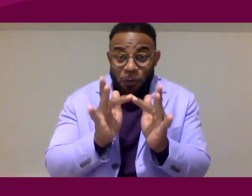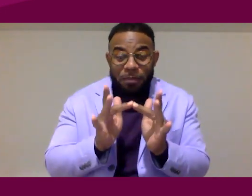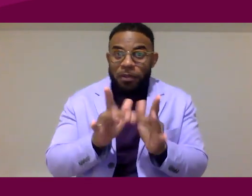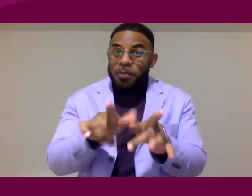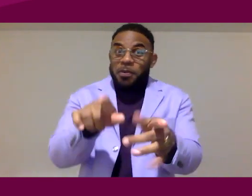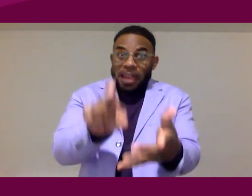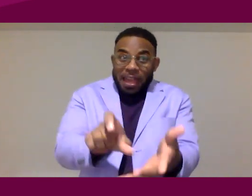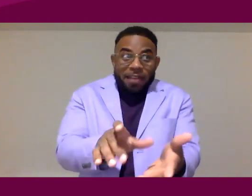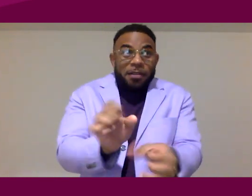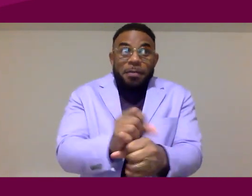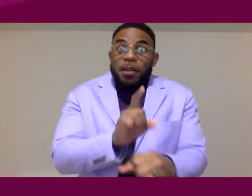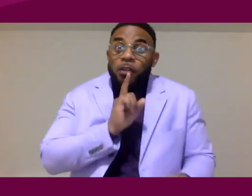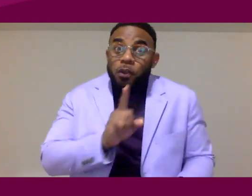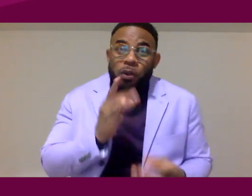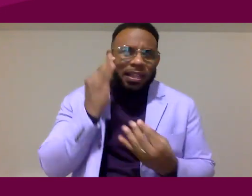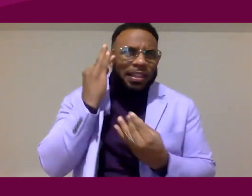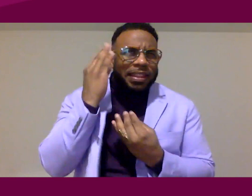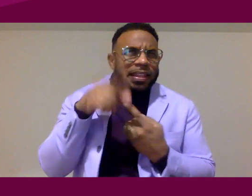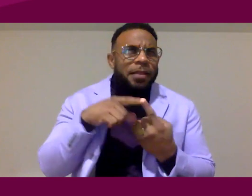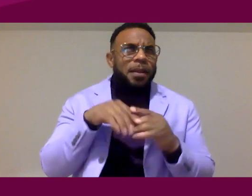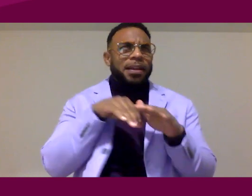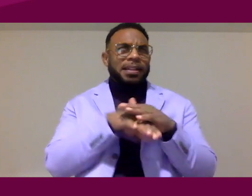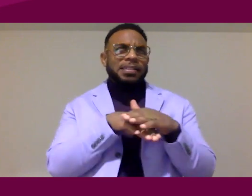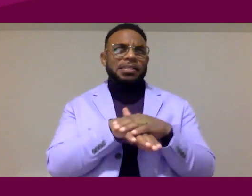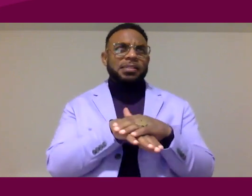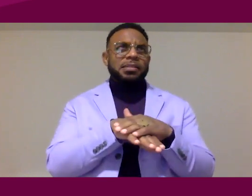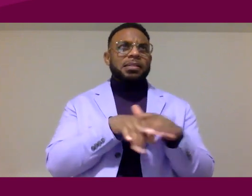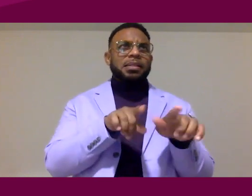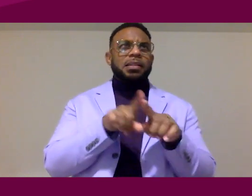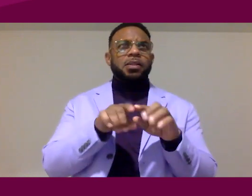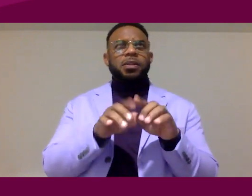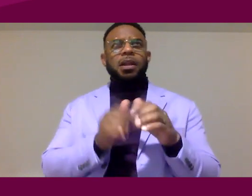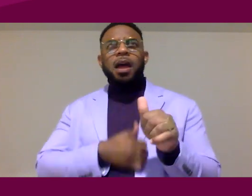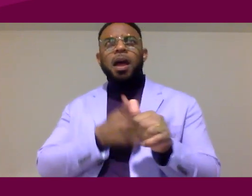You have to make sure you're thinking about accessibility as you update it.